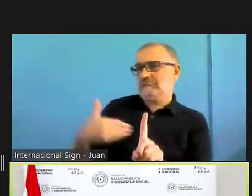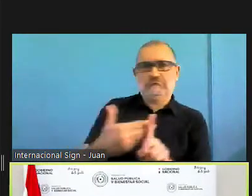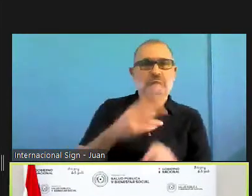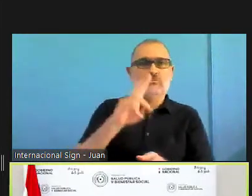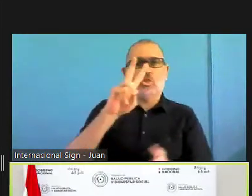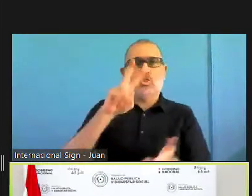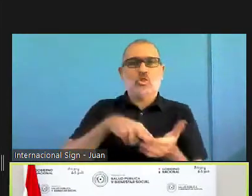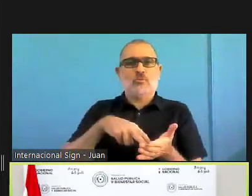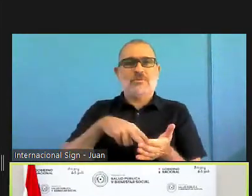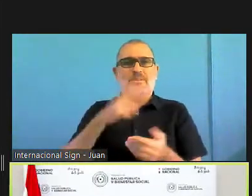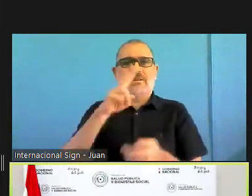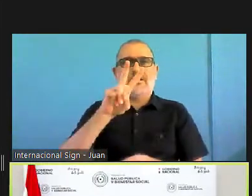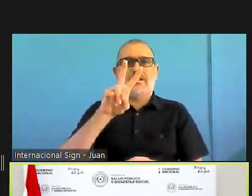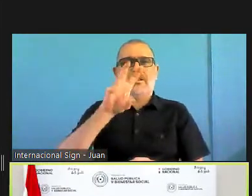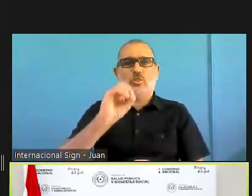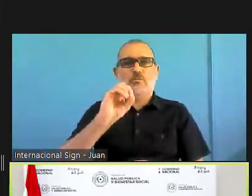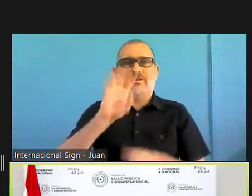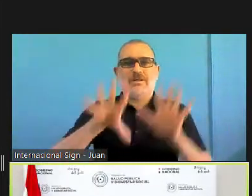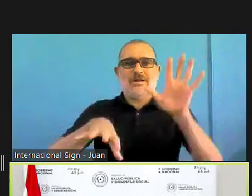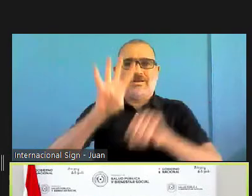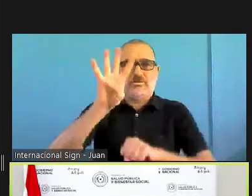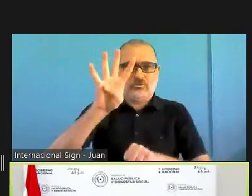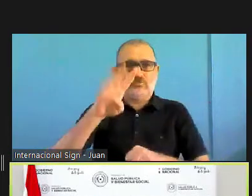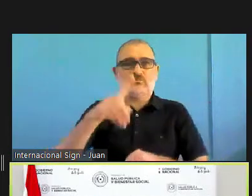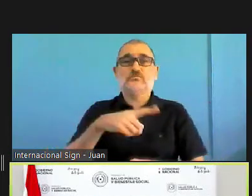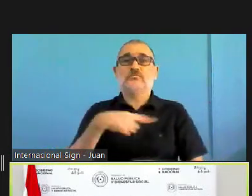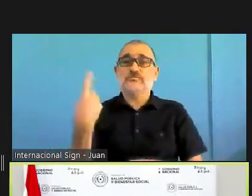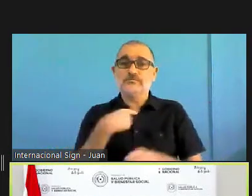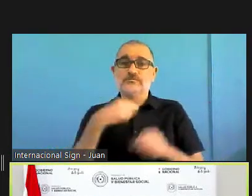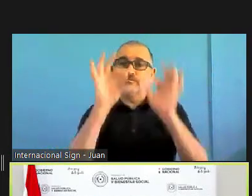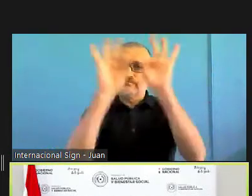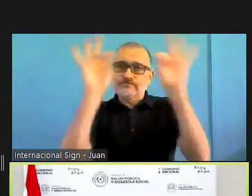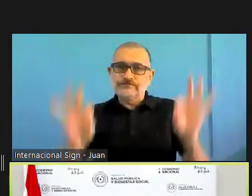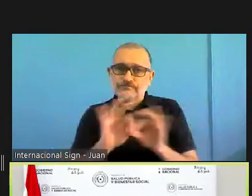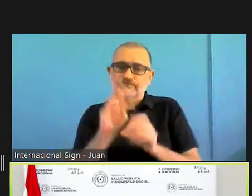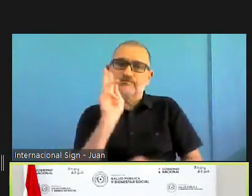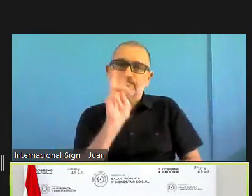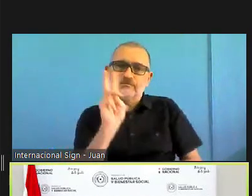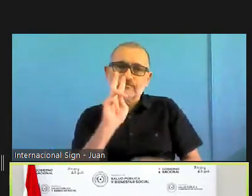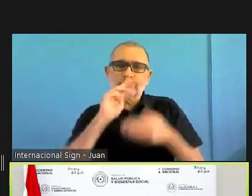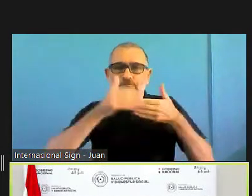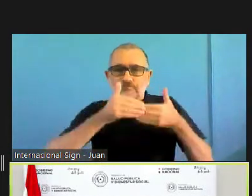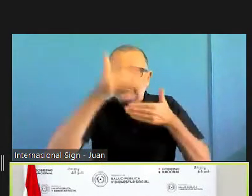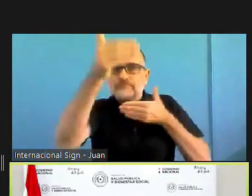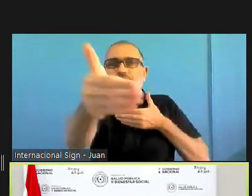We began ... Next slide, please... Next slide?